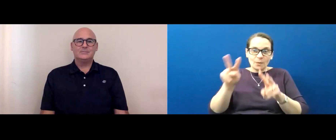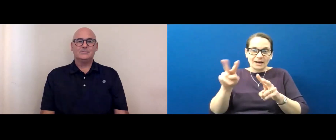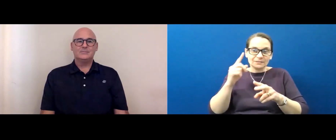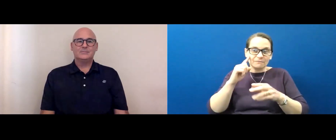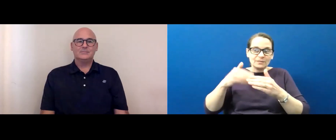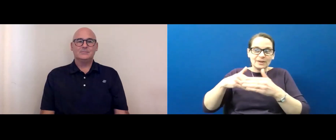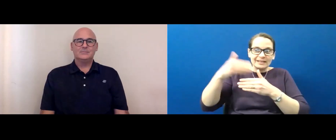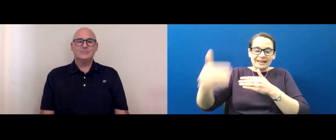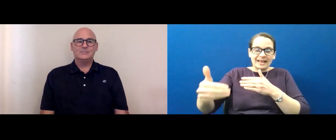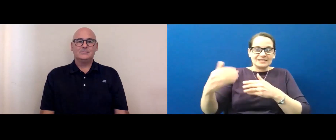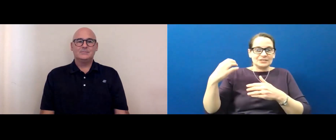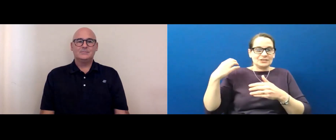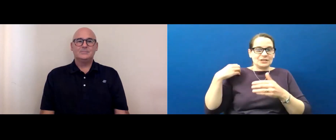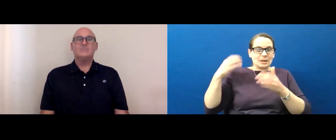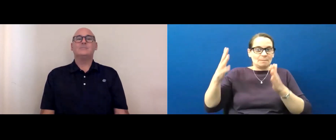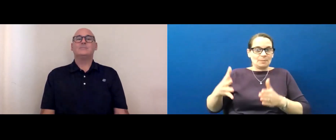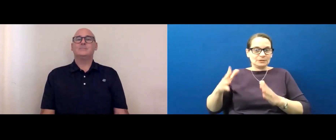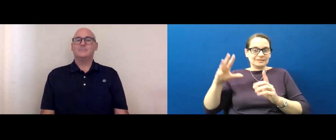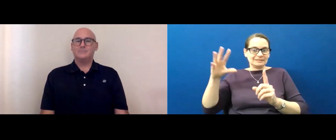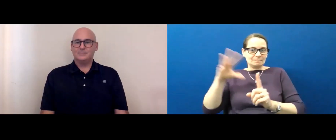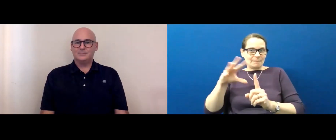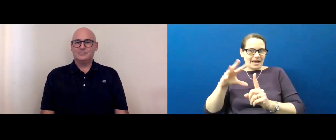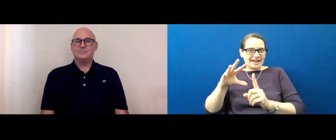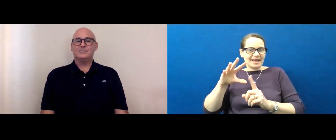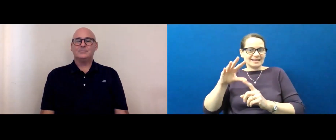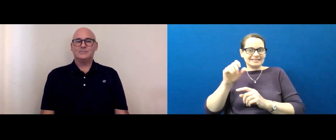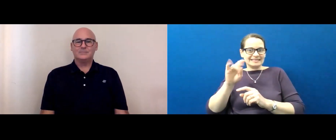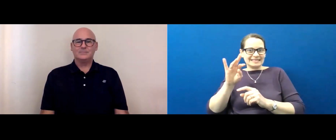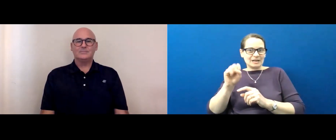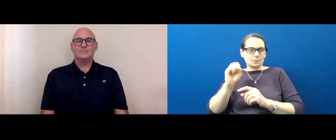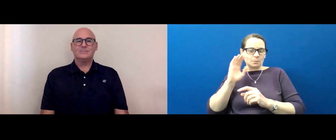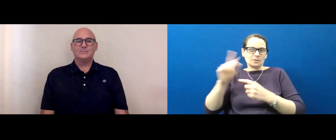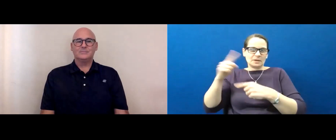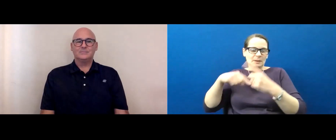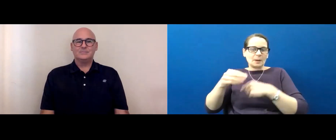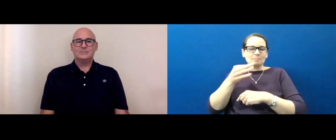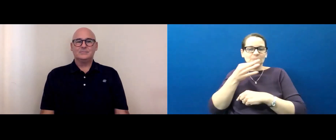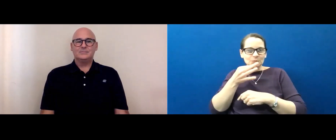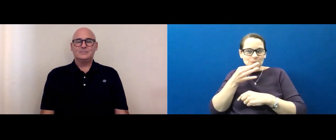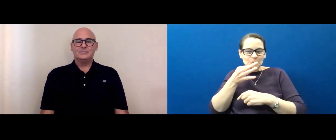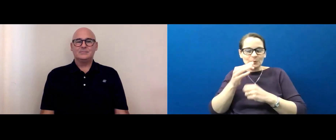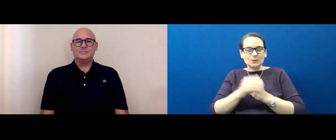so I want everyone to watch out for the next chairperson spotlight series that will be coming